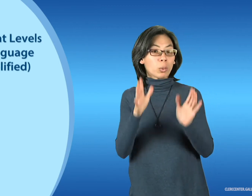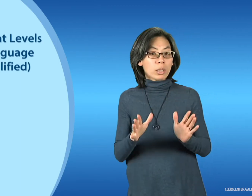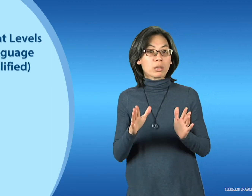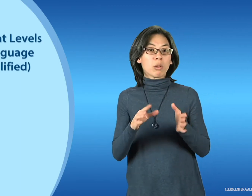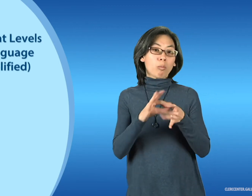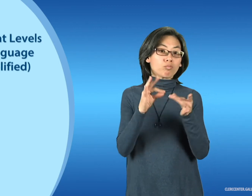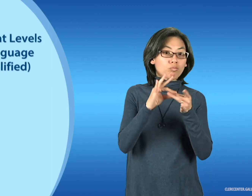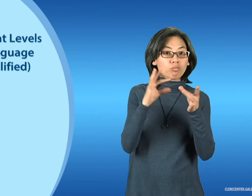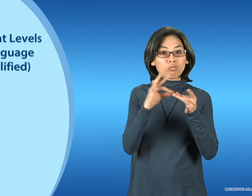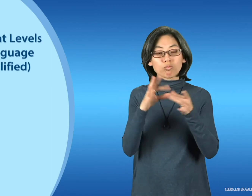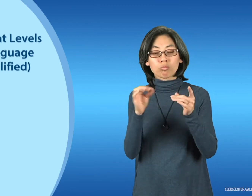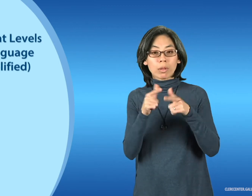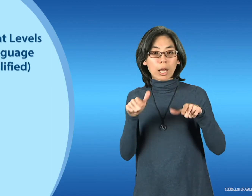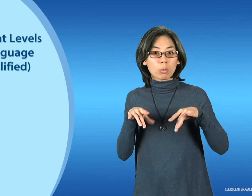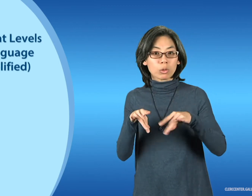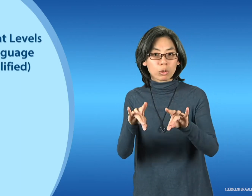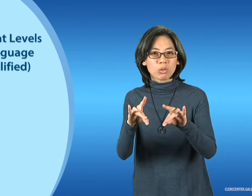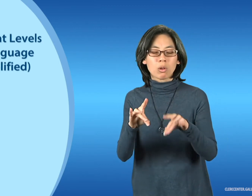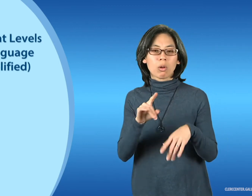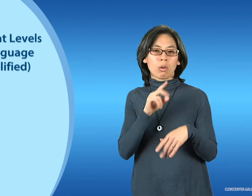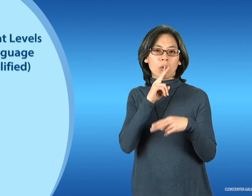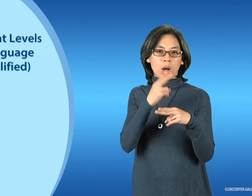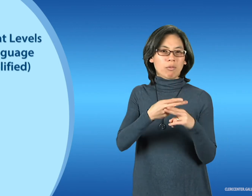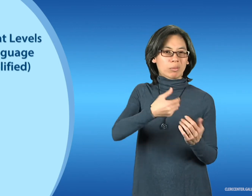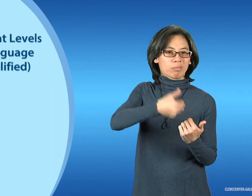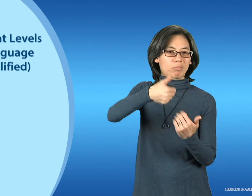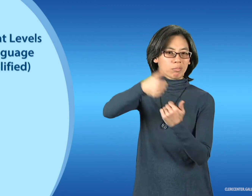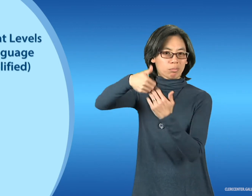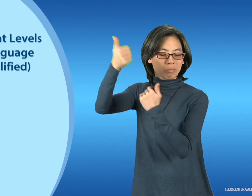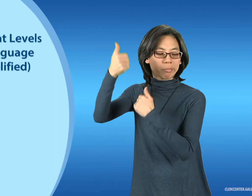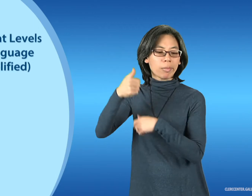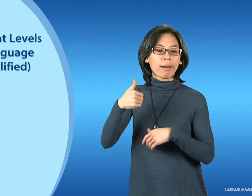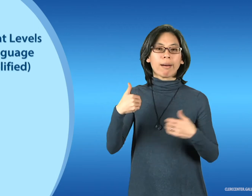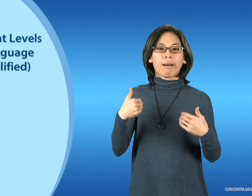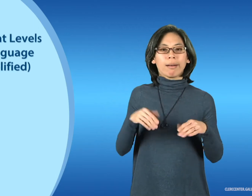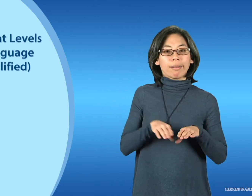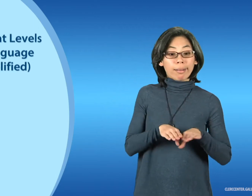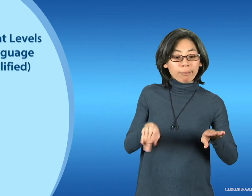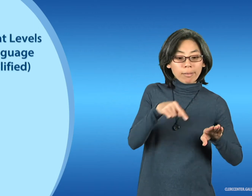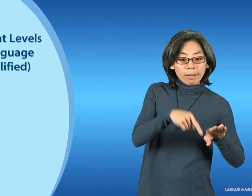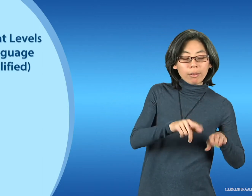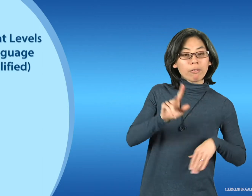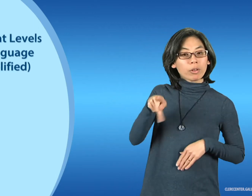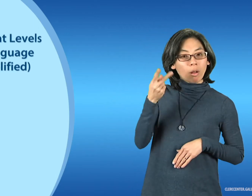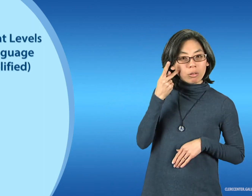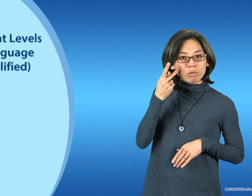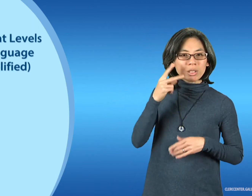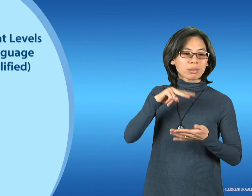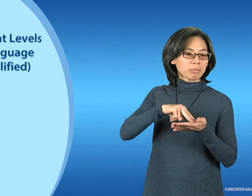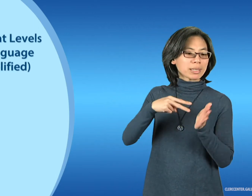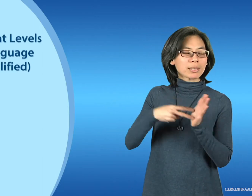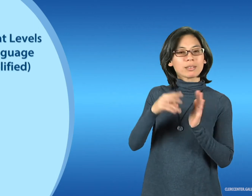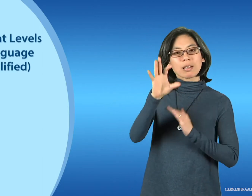Linguists will often talk about language acquisition in terms of different levels. So, we have the phonological level,